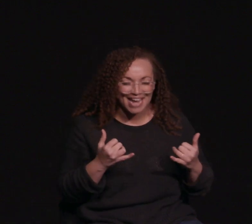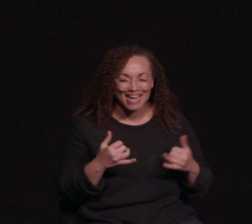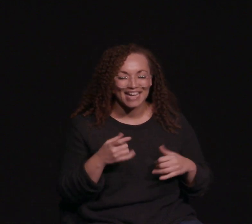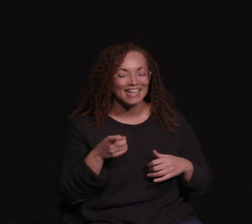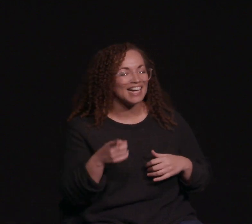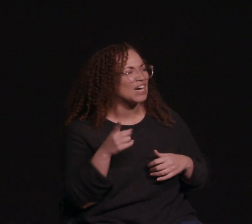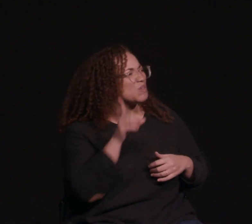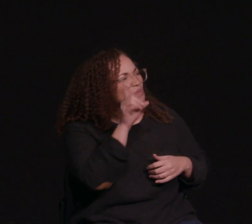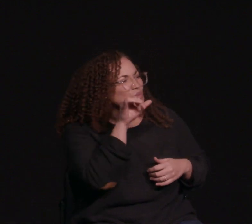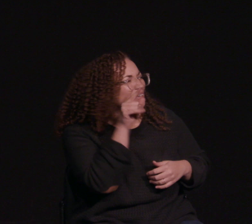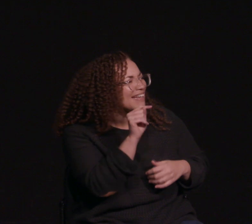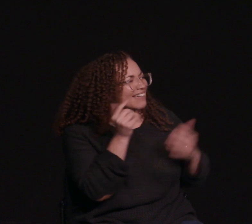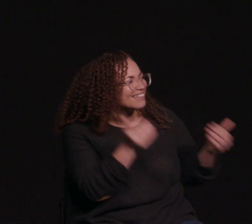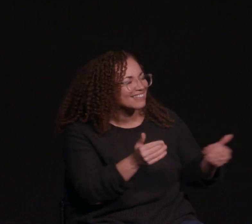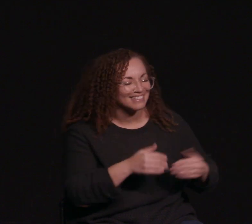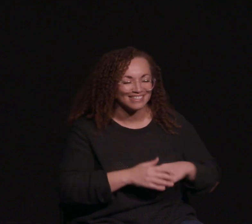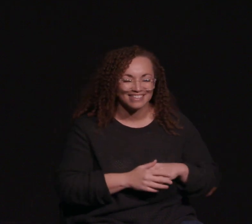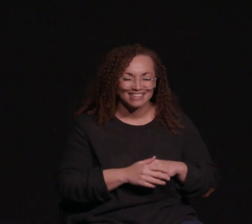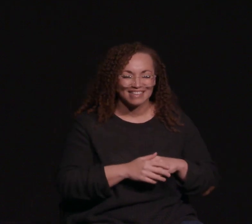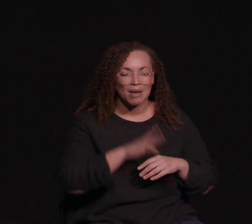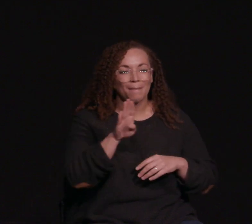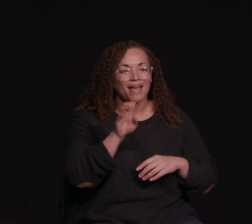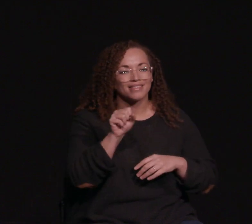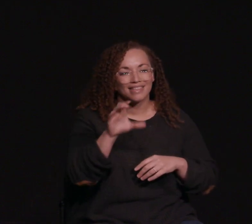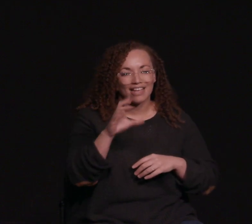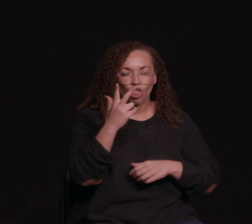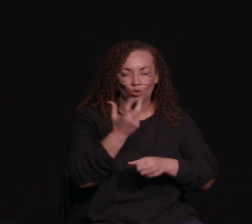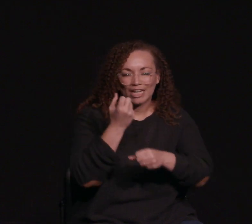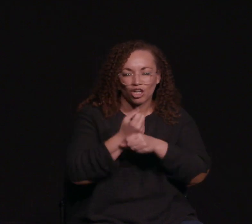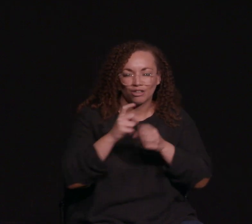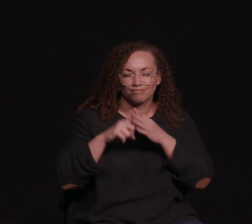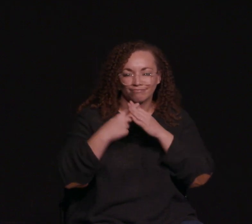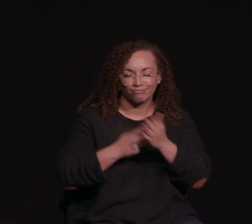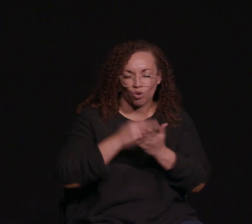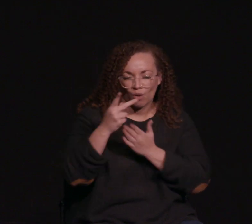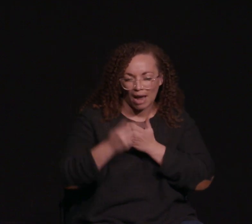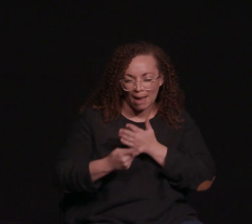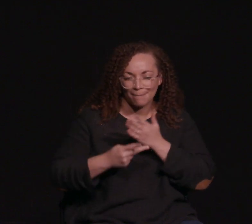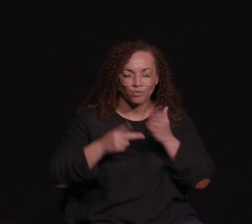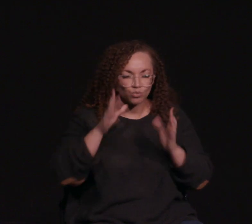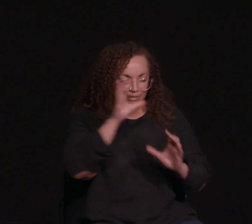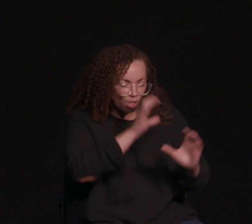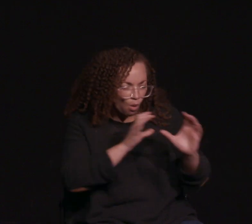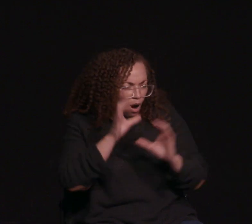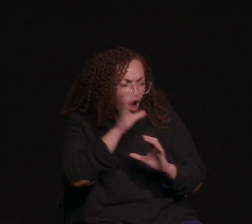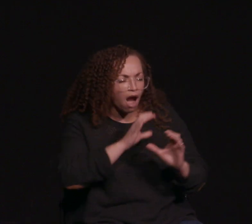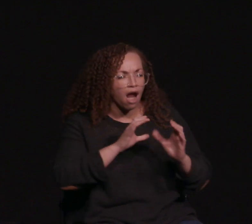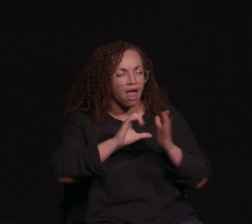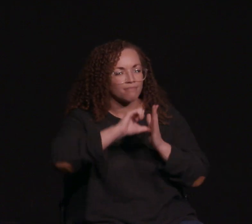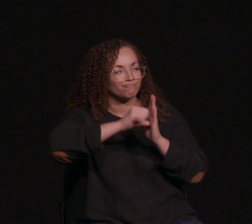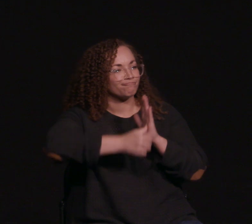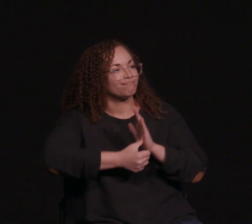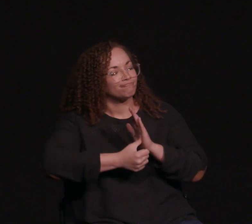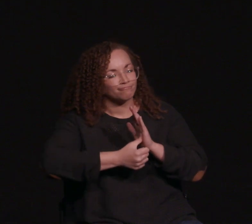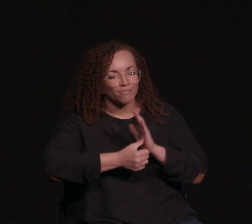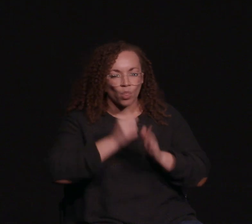So the BSC is a 3-year initiative to explore and amplify the world-building work of Black studies.